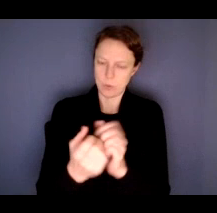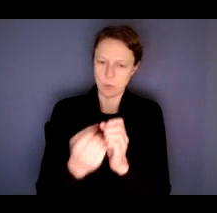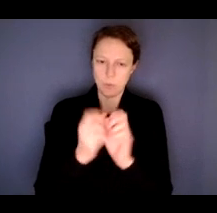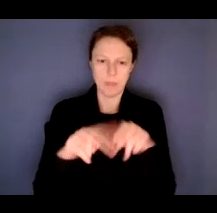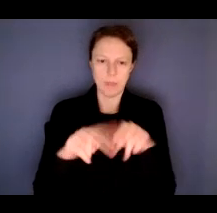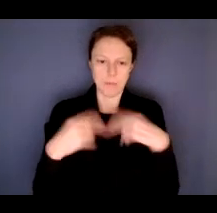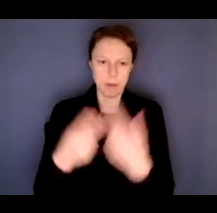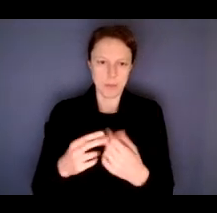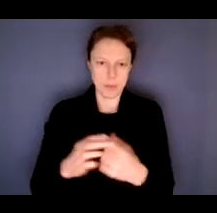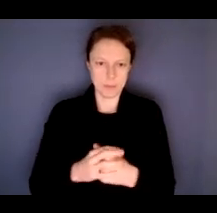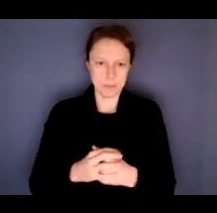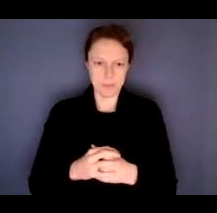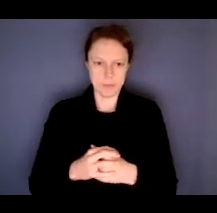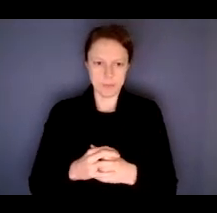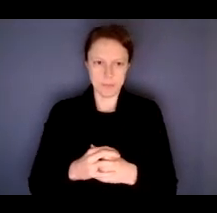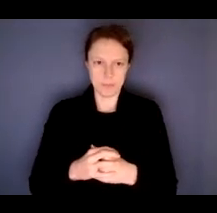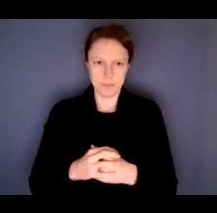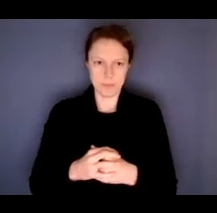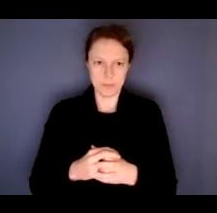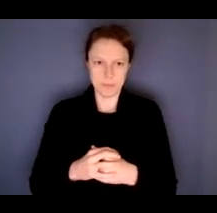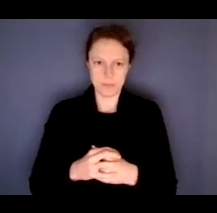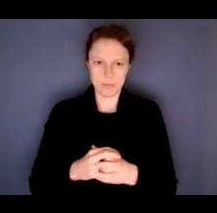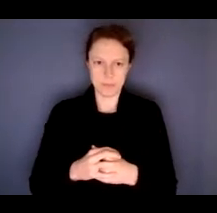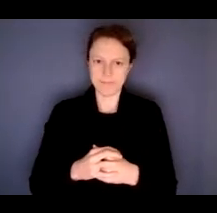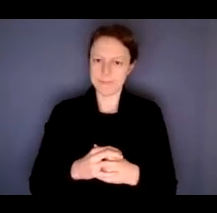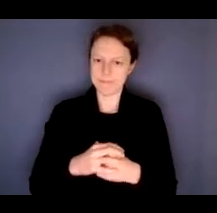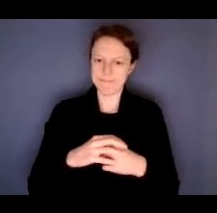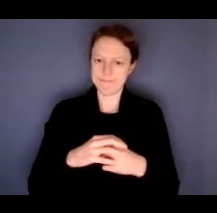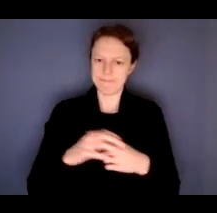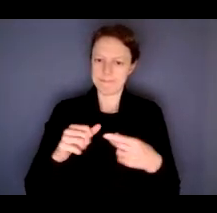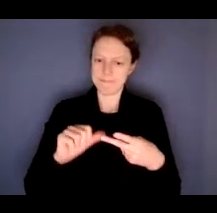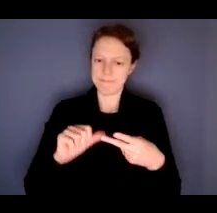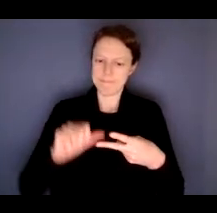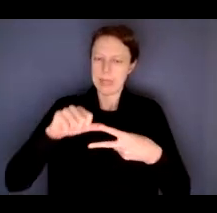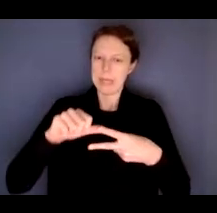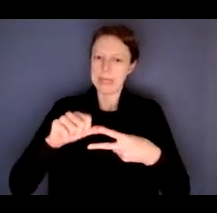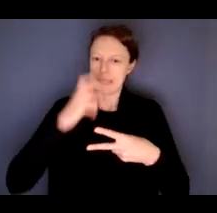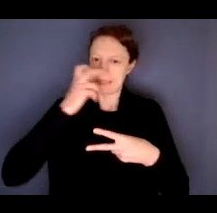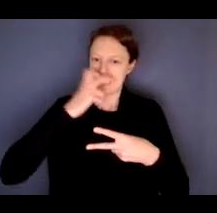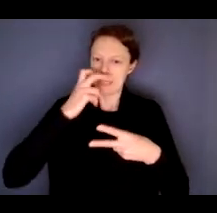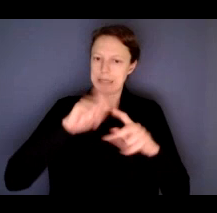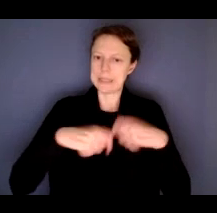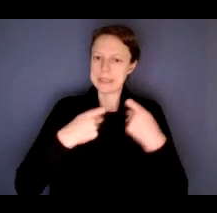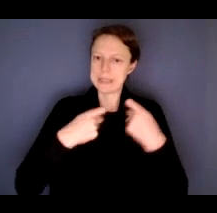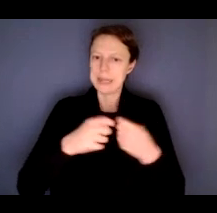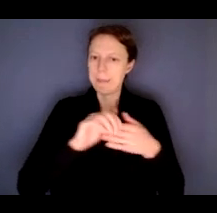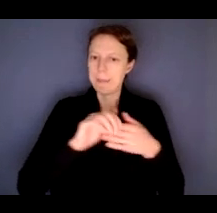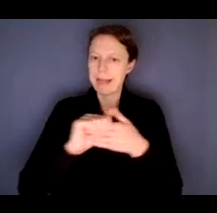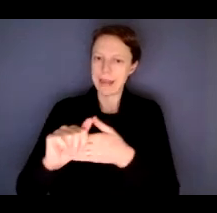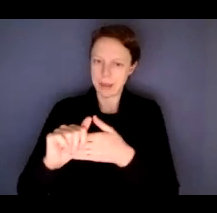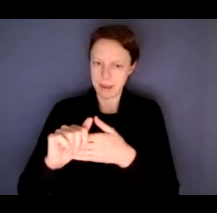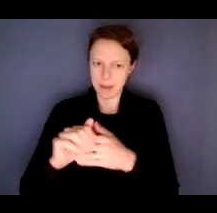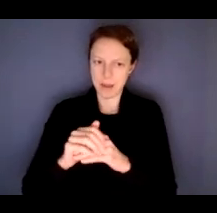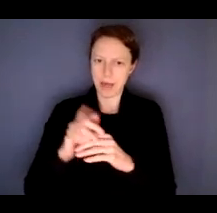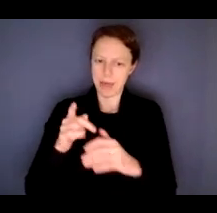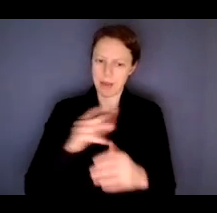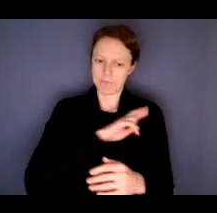Now, moving on to talk a little bit about the Senior Team Leader. They are the ones that are responsible for supervising a team of Child Safety Officers